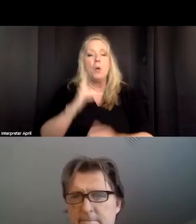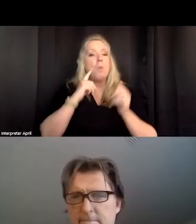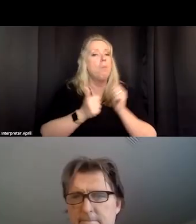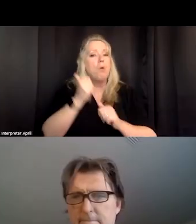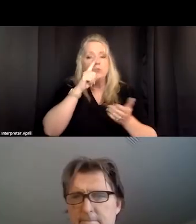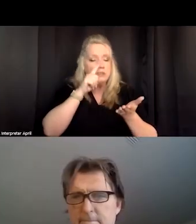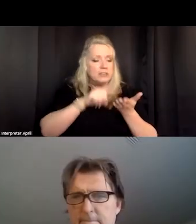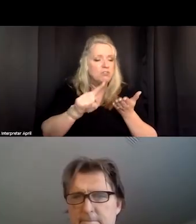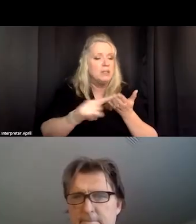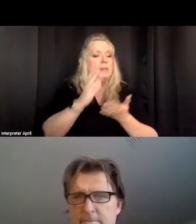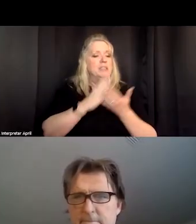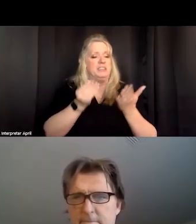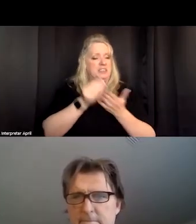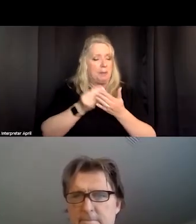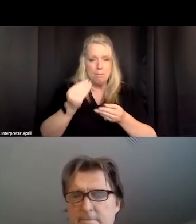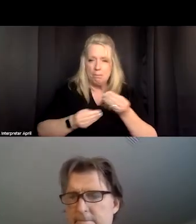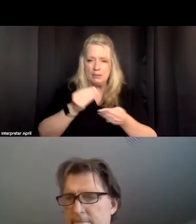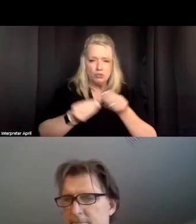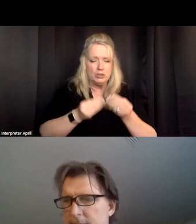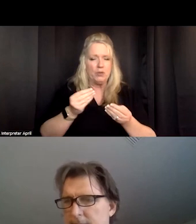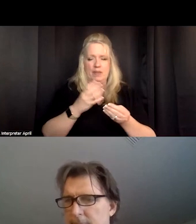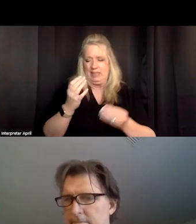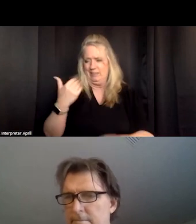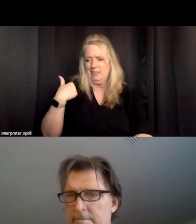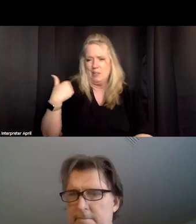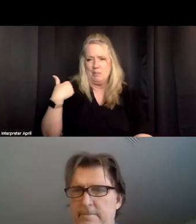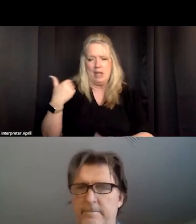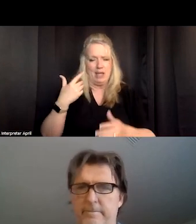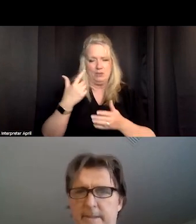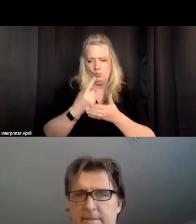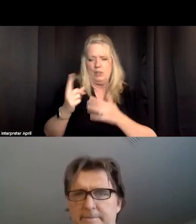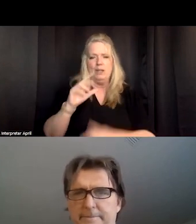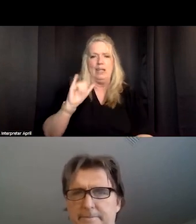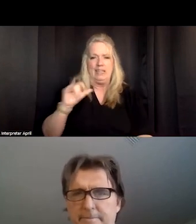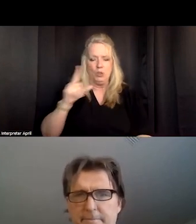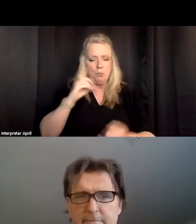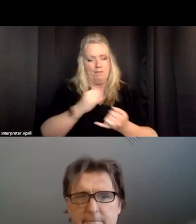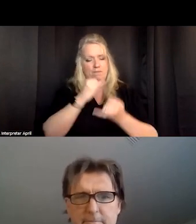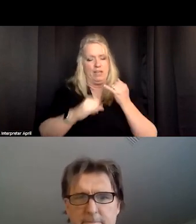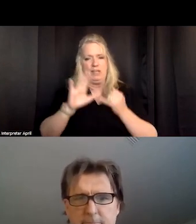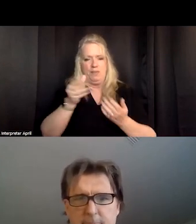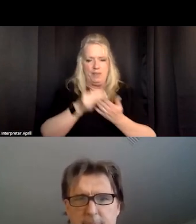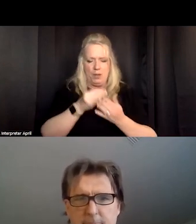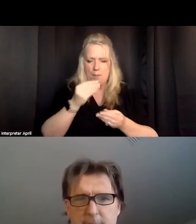SOME BUDGETARY MEASURES. JUST THIS PAST WEEK, ILLINOIS FINALIZED THEIR BUDGET APPROPRIATING, $5